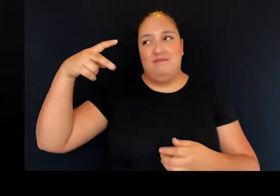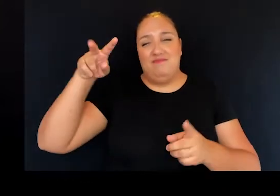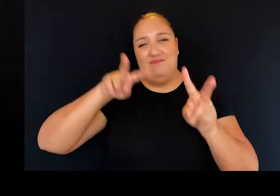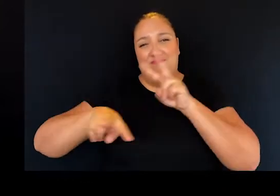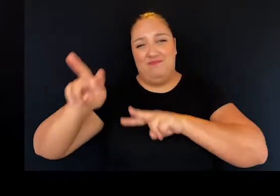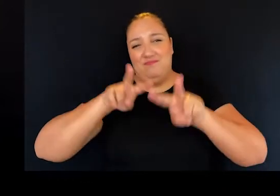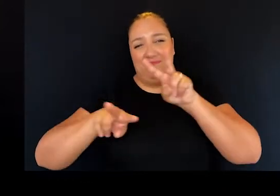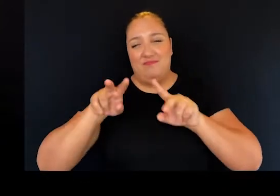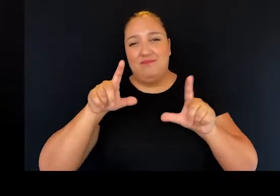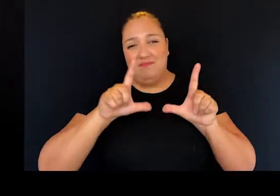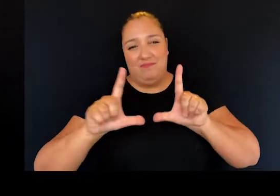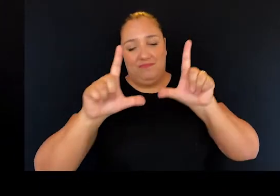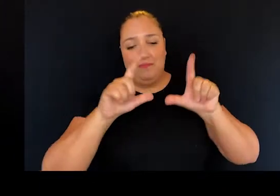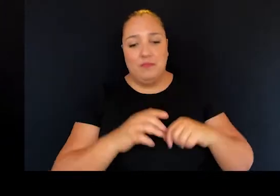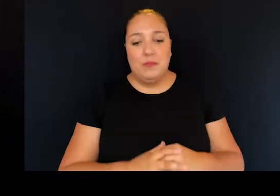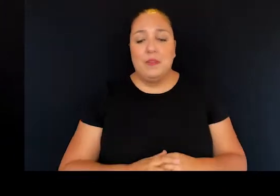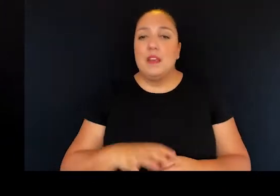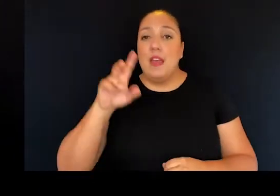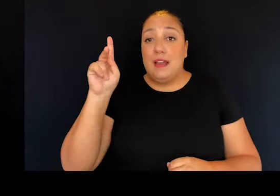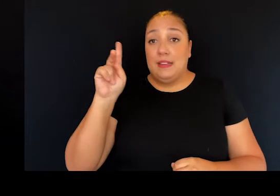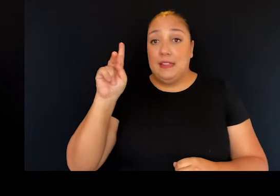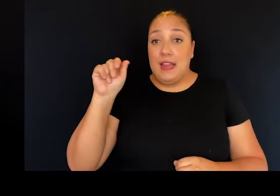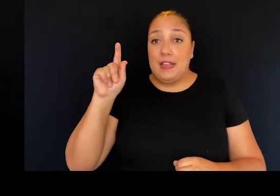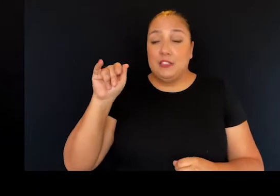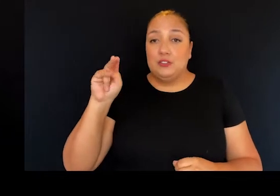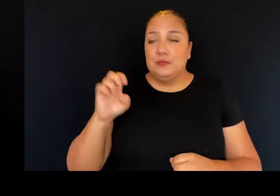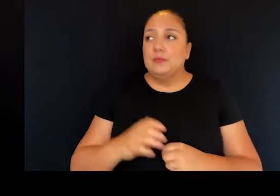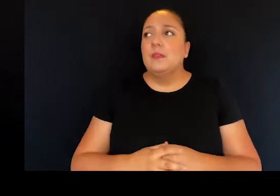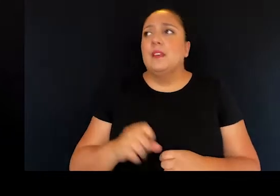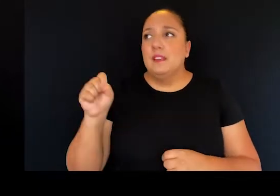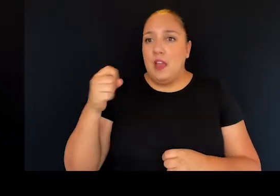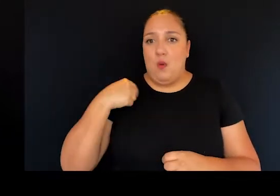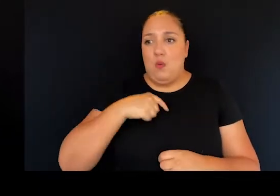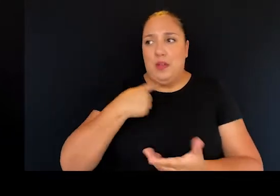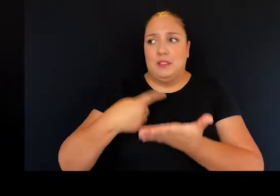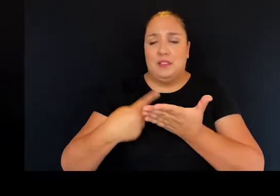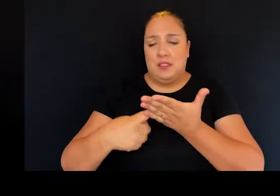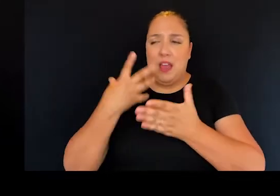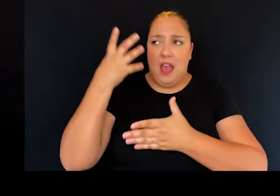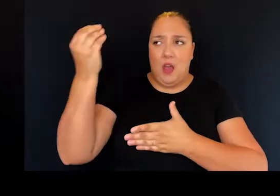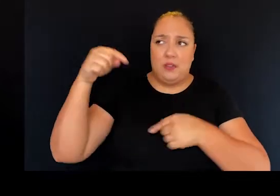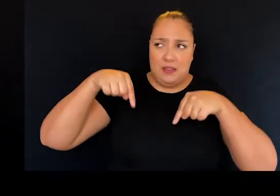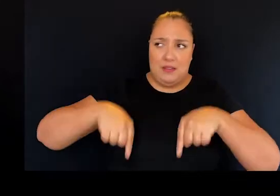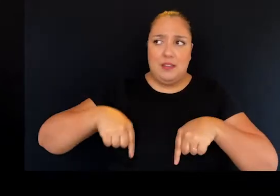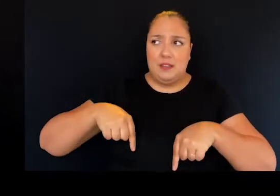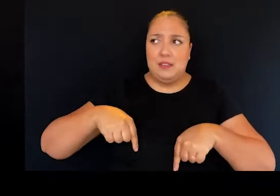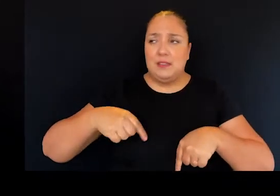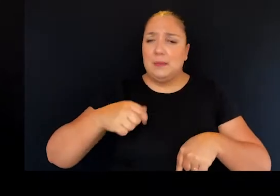Erica, as we've talked about this outside of the podcast, and even in preparation for this podcast today,